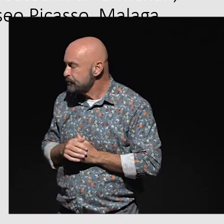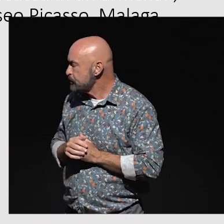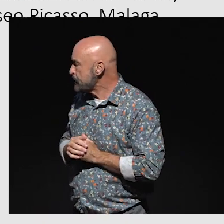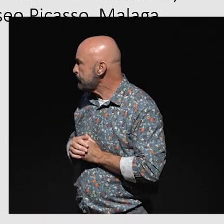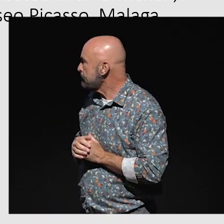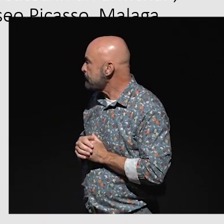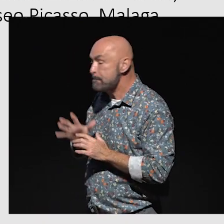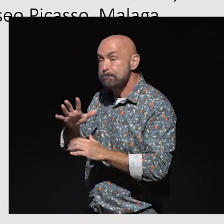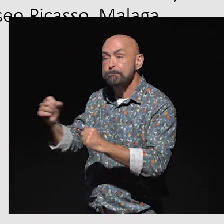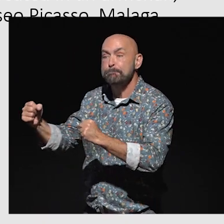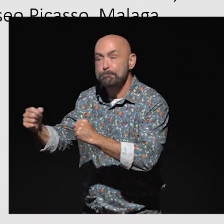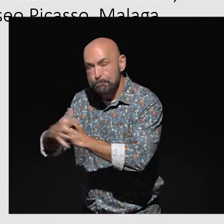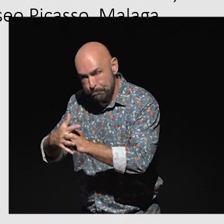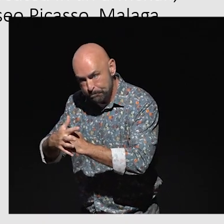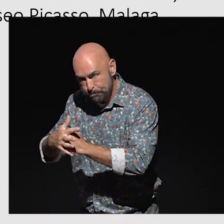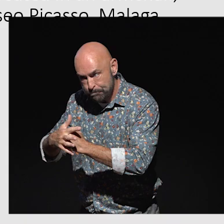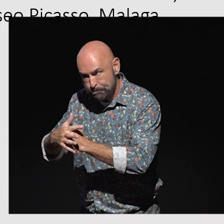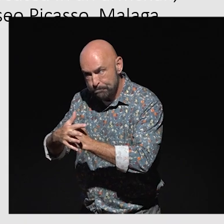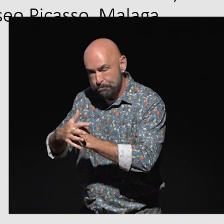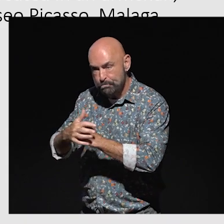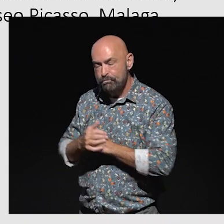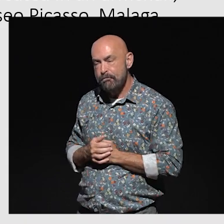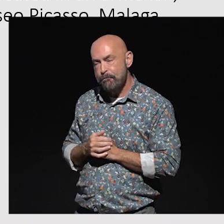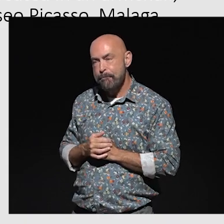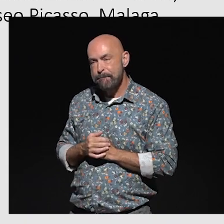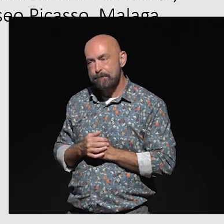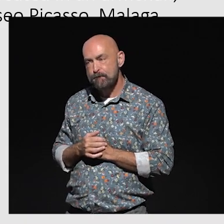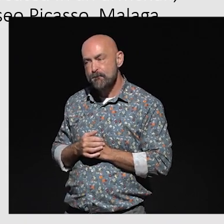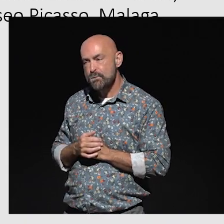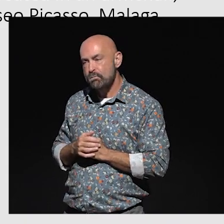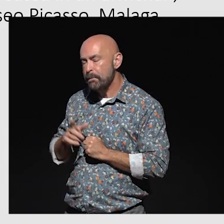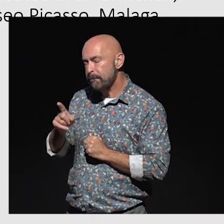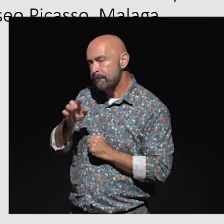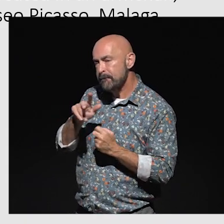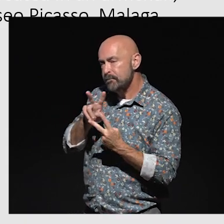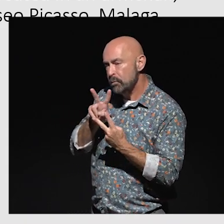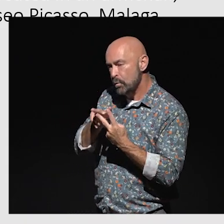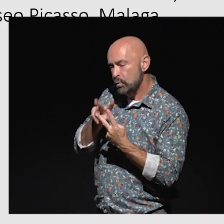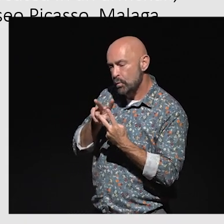whom he marries. She is the first of two Madame Picassos.